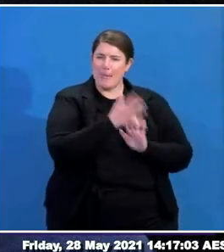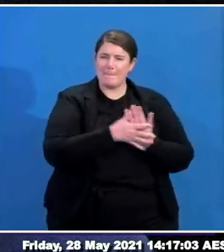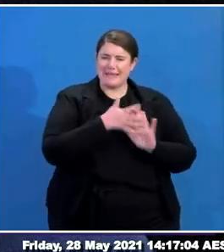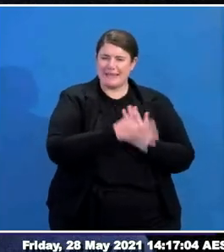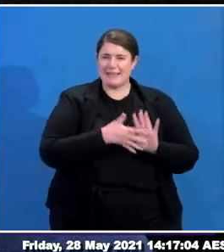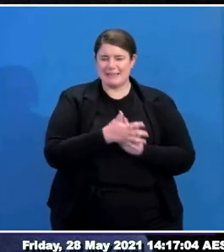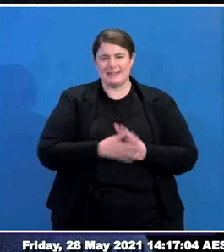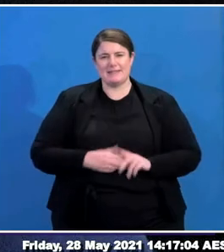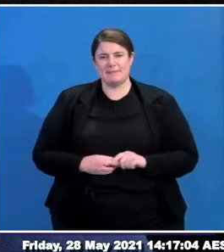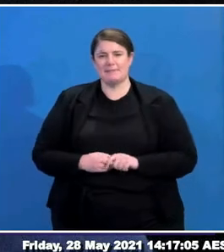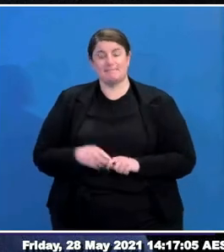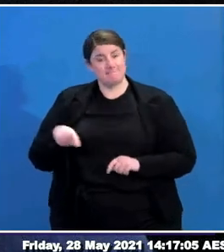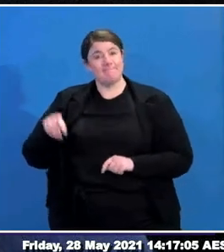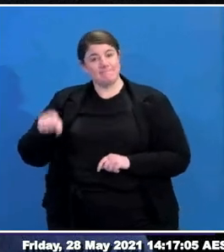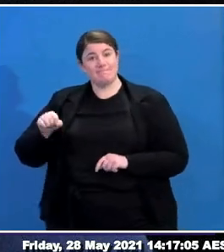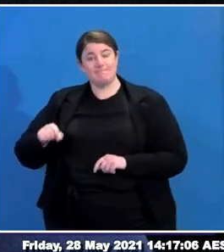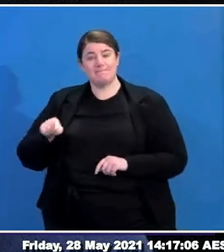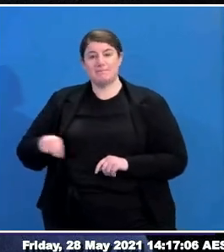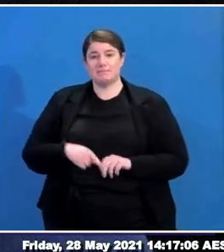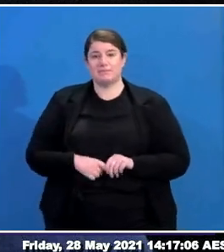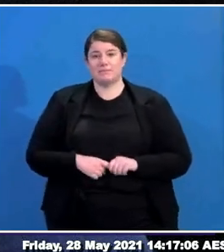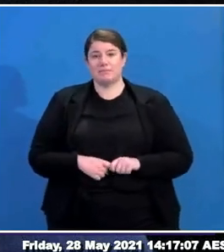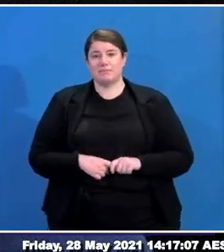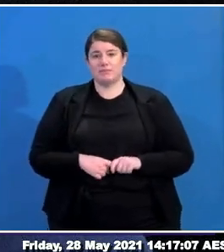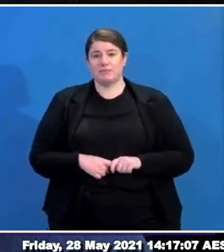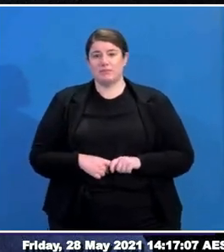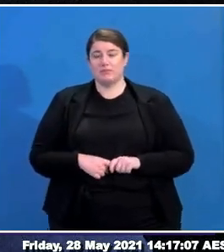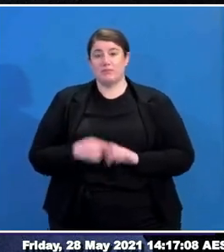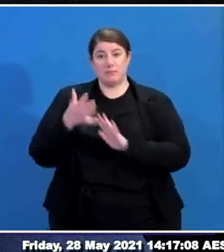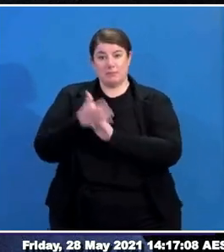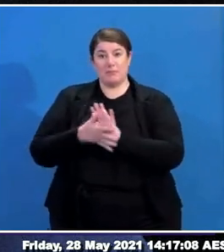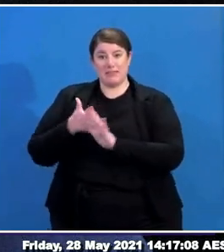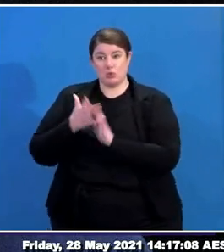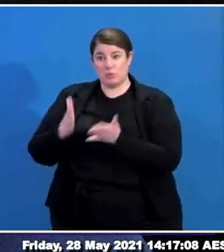Yes, it refers essentially to ensuring a simple